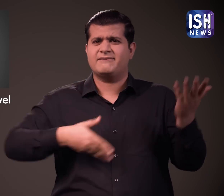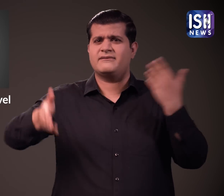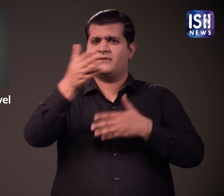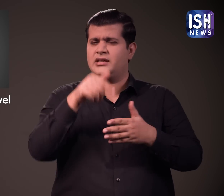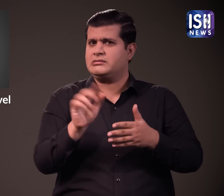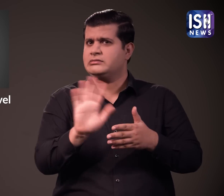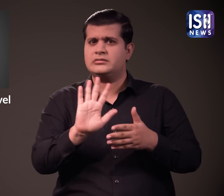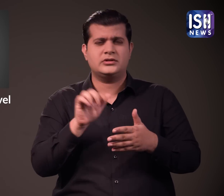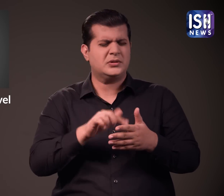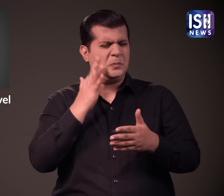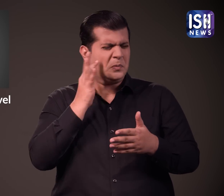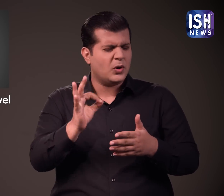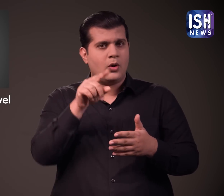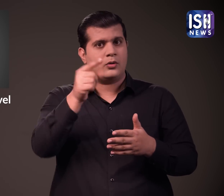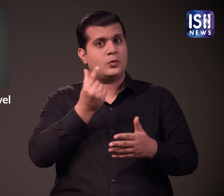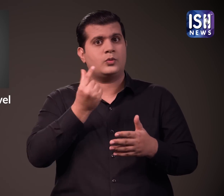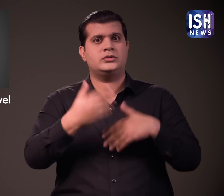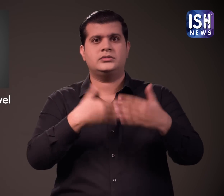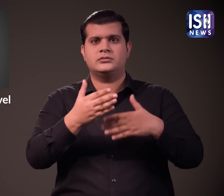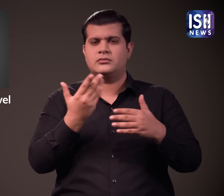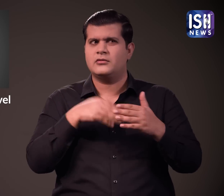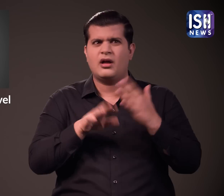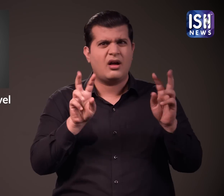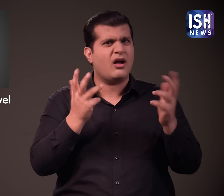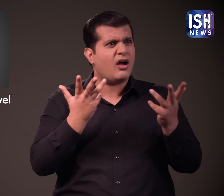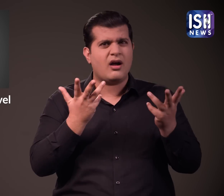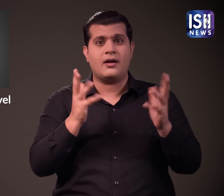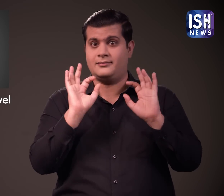This is very important and useful. What am I talking about?